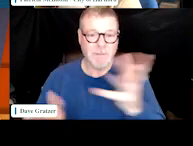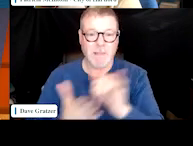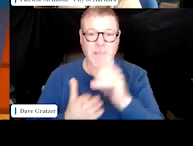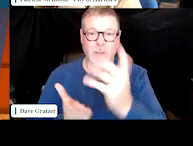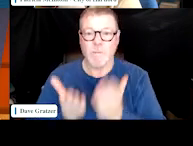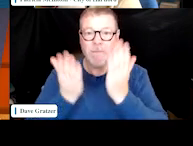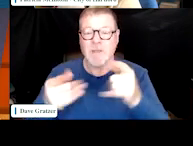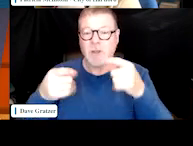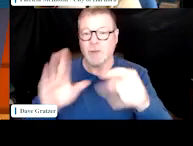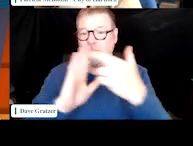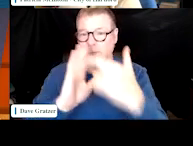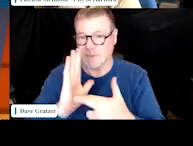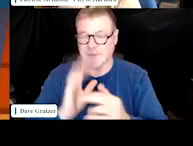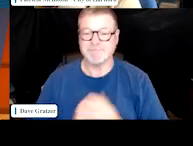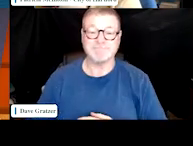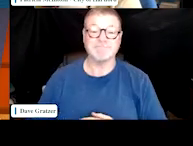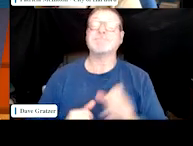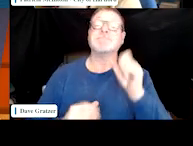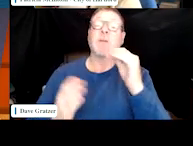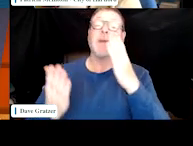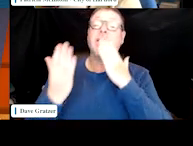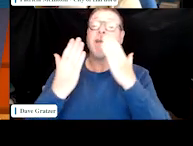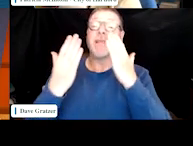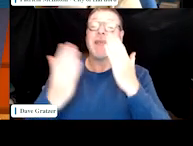during your registration, so. Thank you so much, everybody, have a great day.